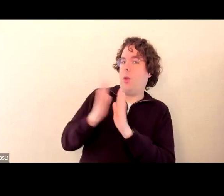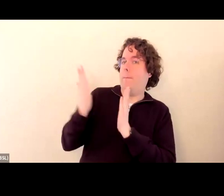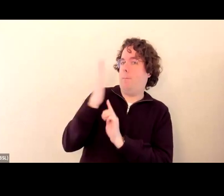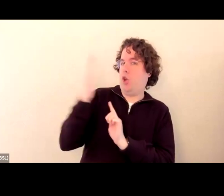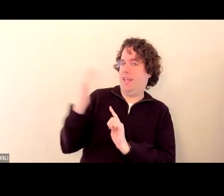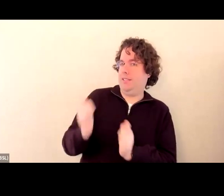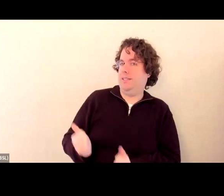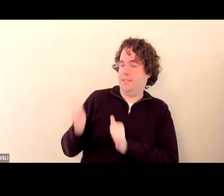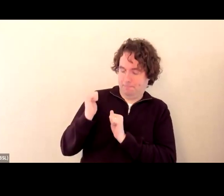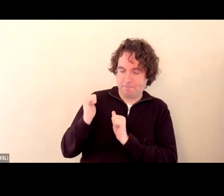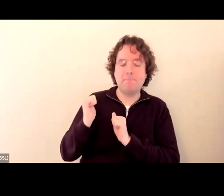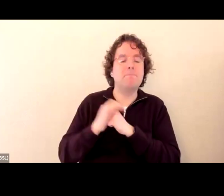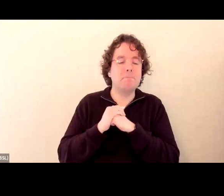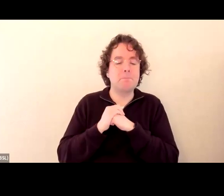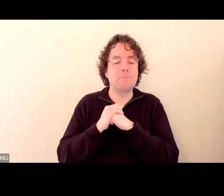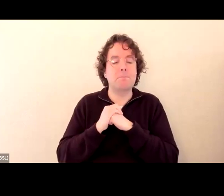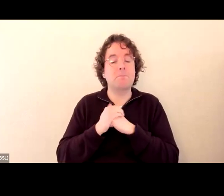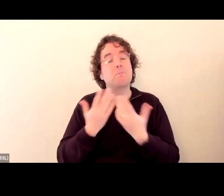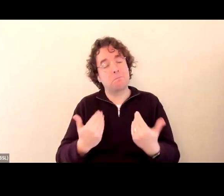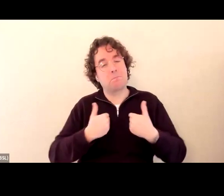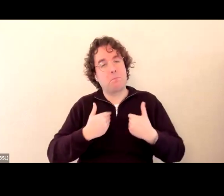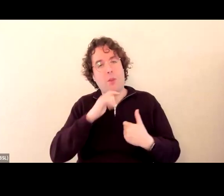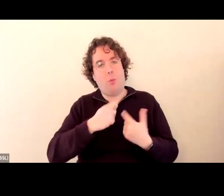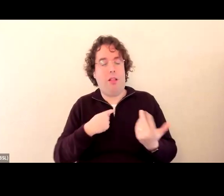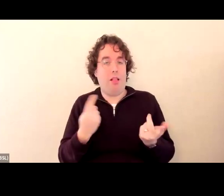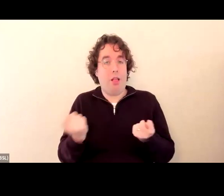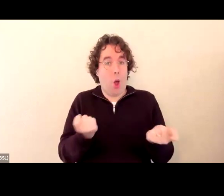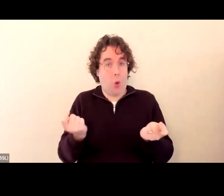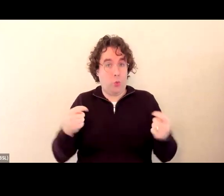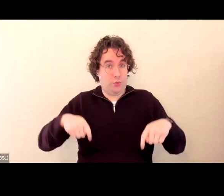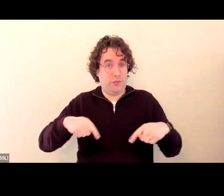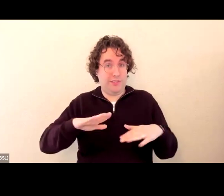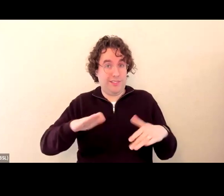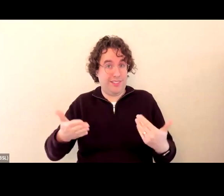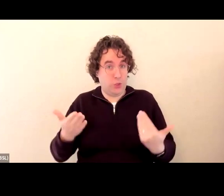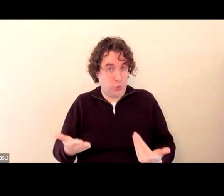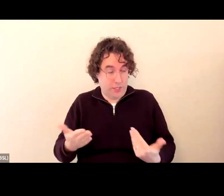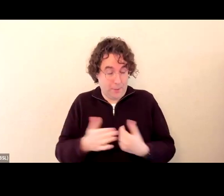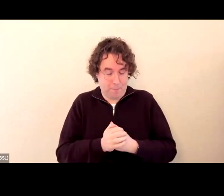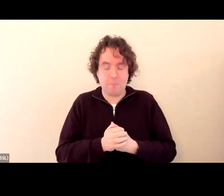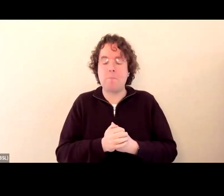And I will be kind of hosting today's session. So this session is focused on